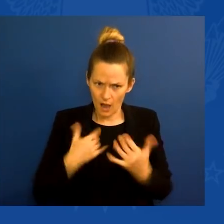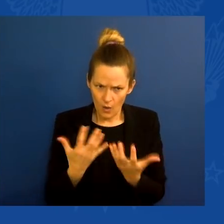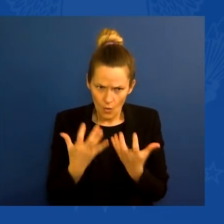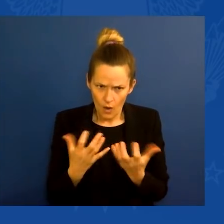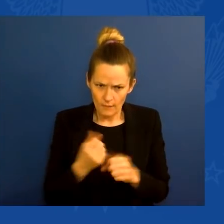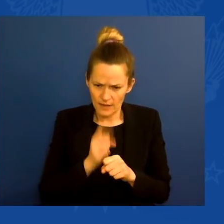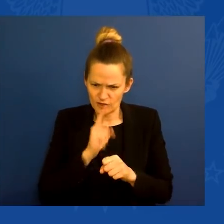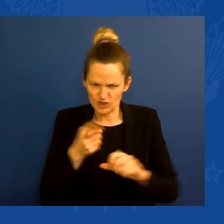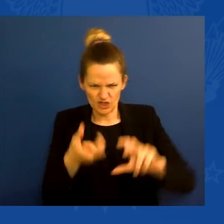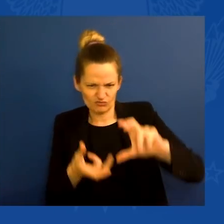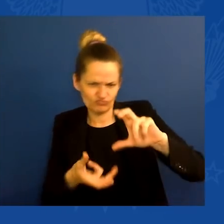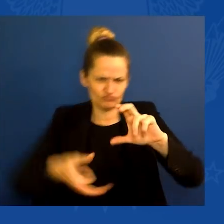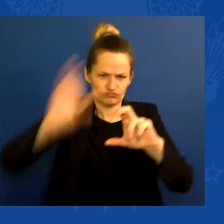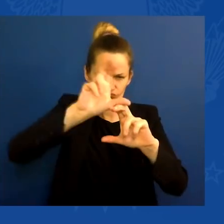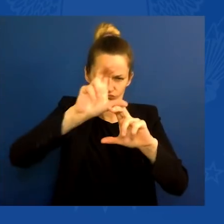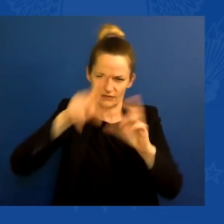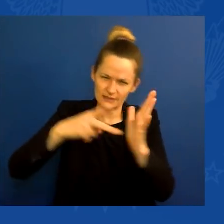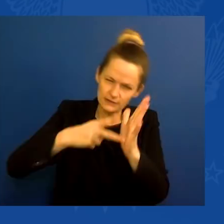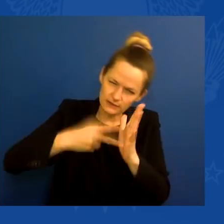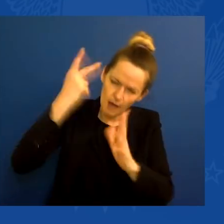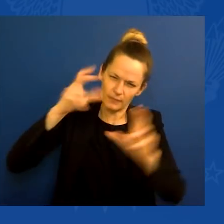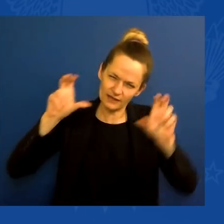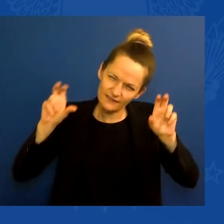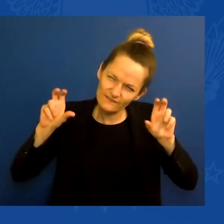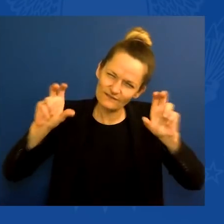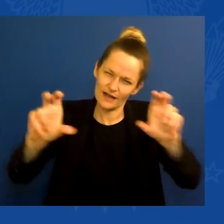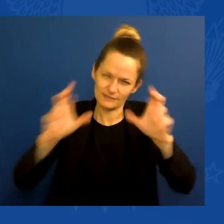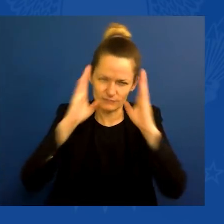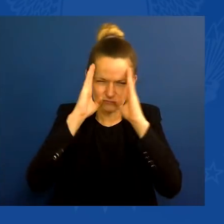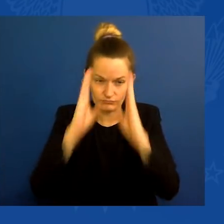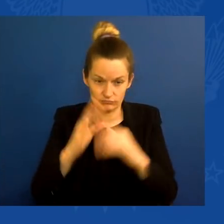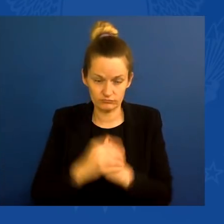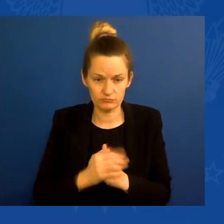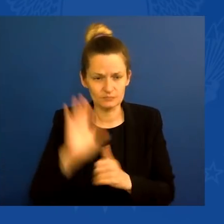And on top of that, it includes $30 billion in new mandatory